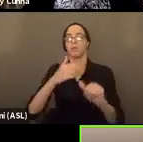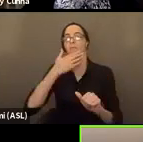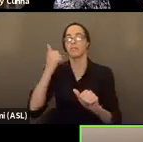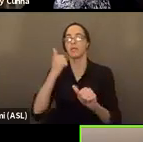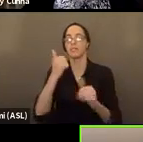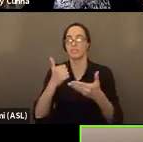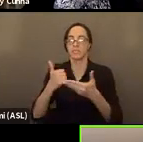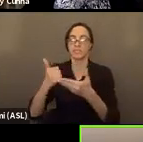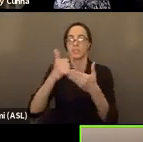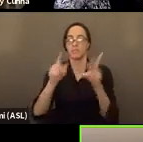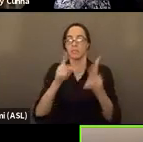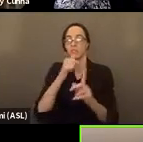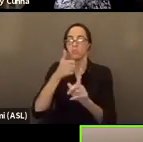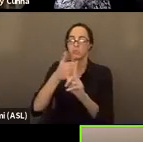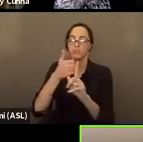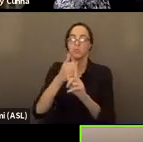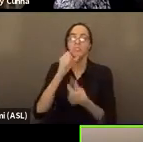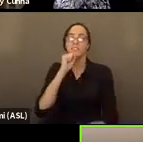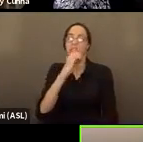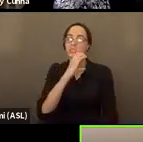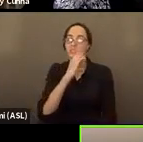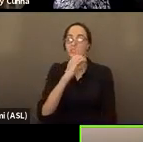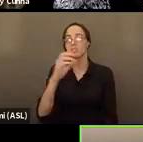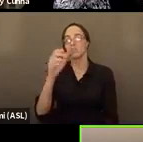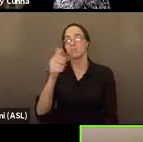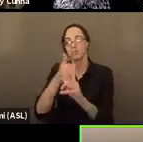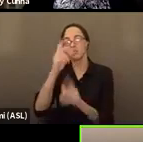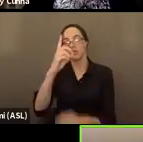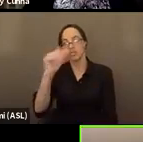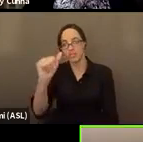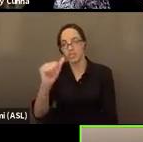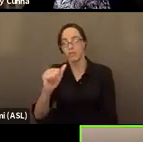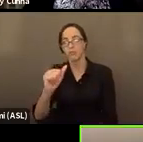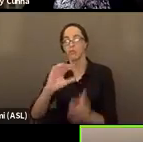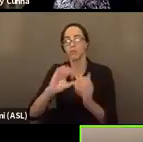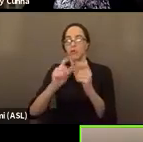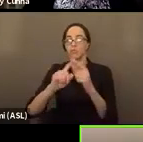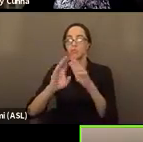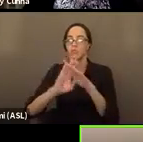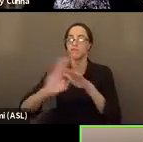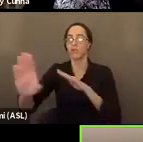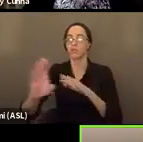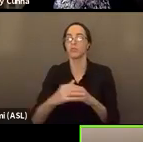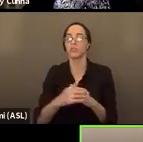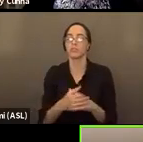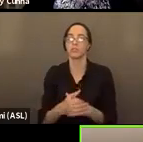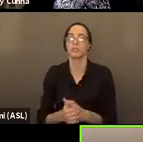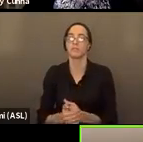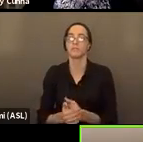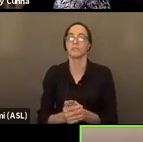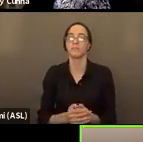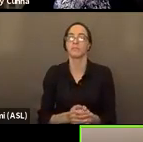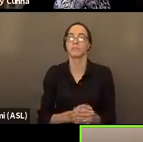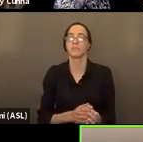in evacuation um situations um i had although i had one other question that tracy just sent me